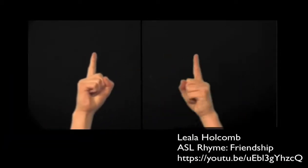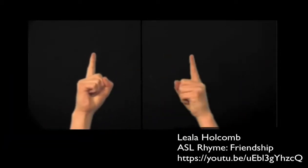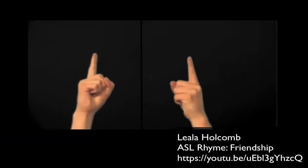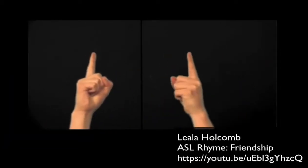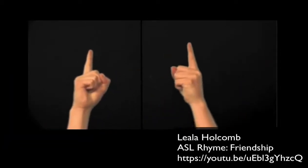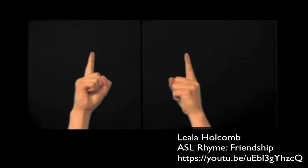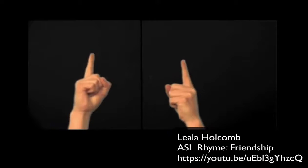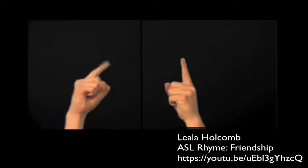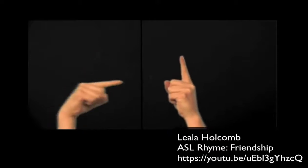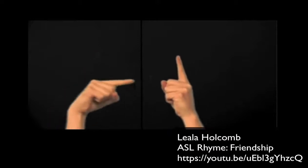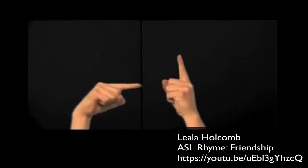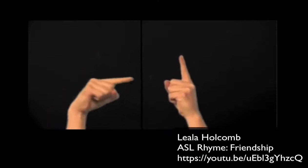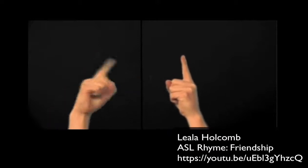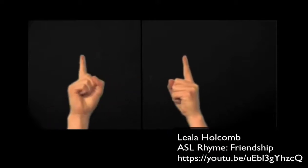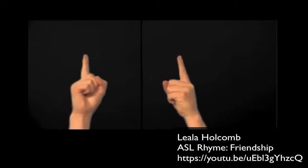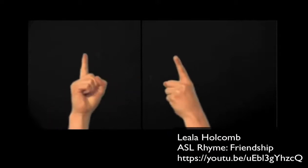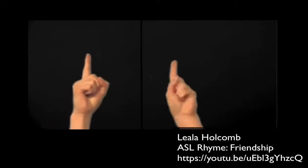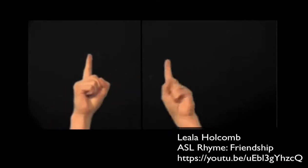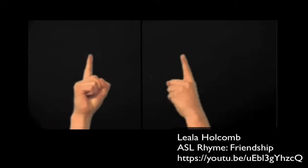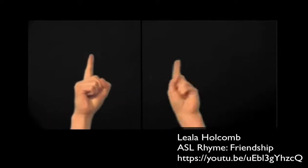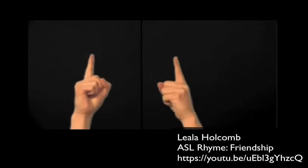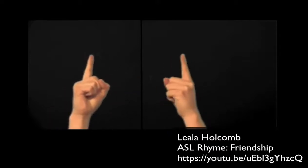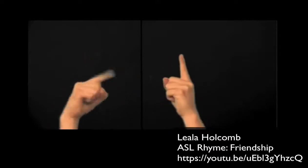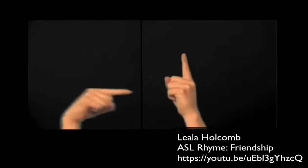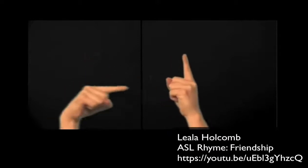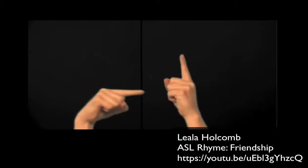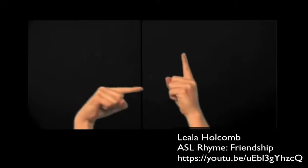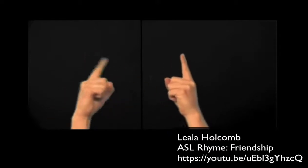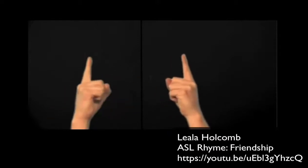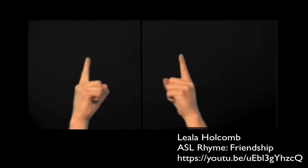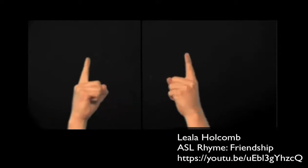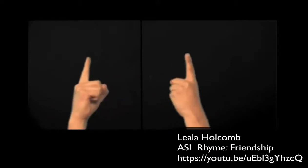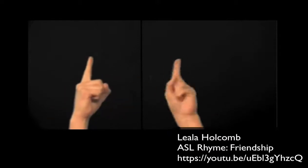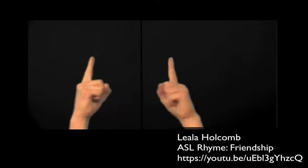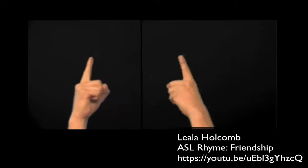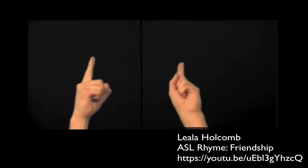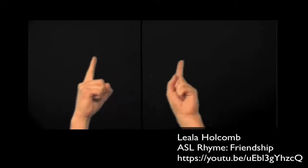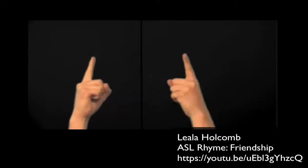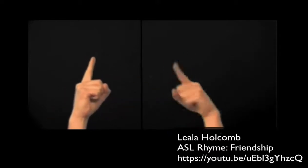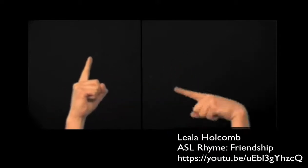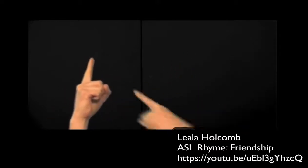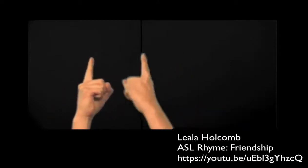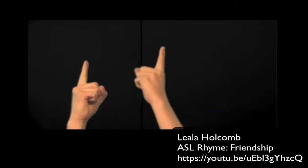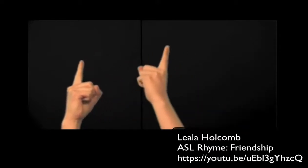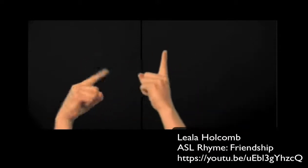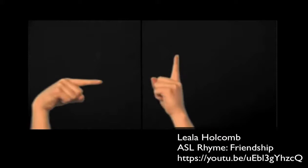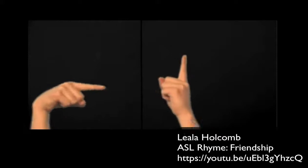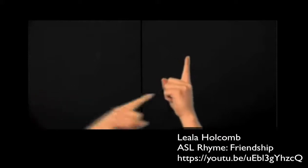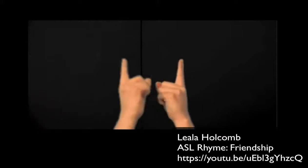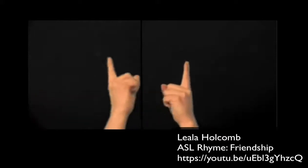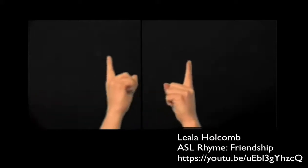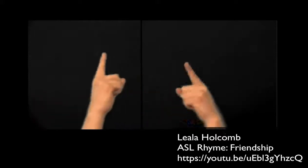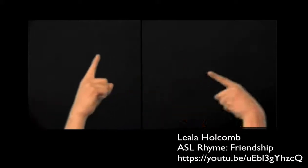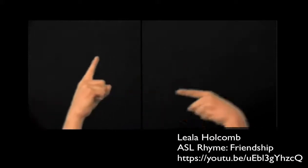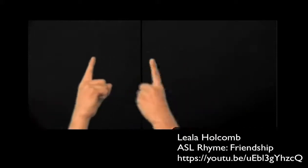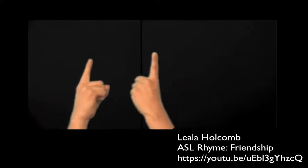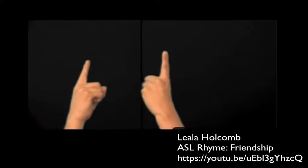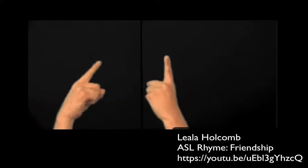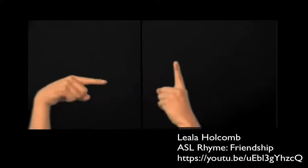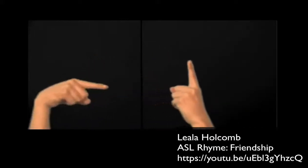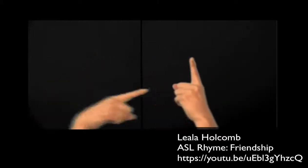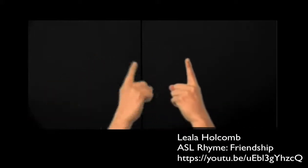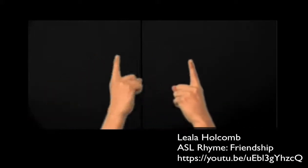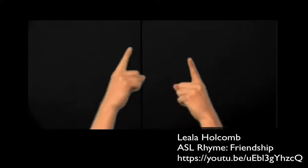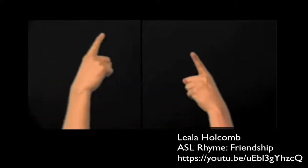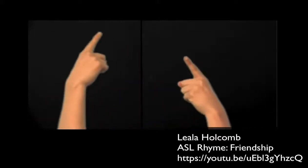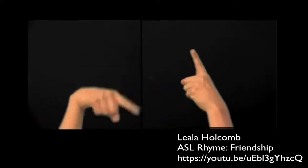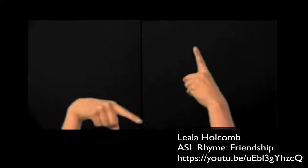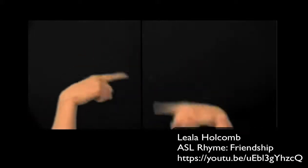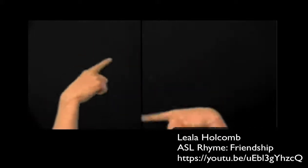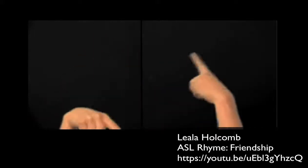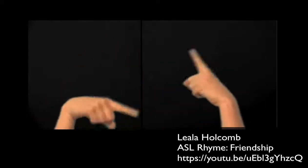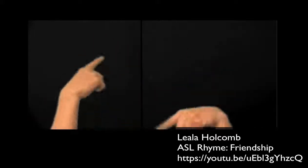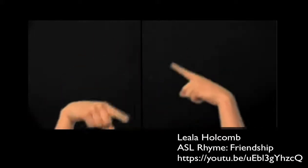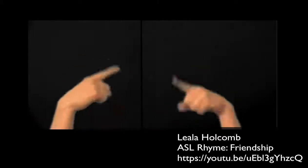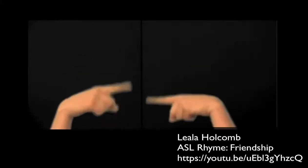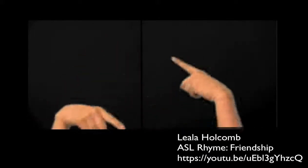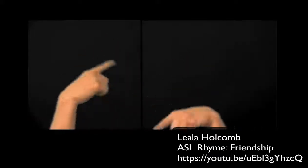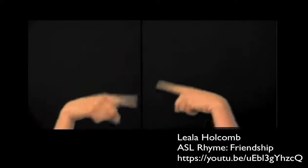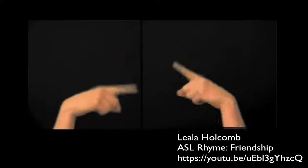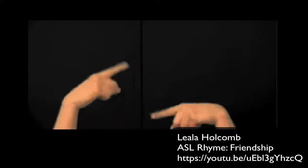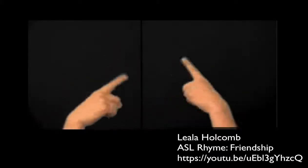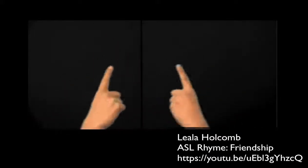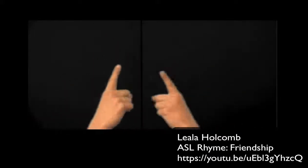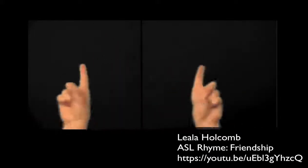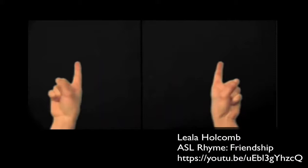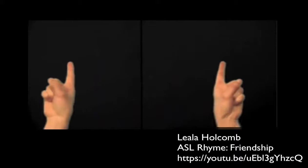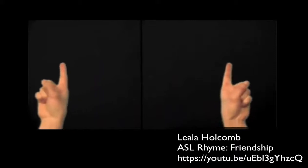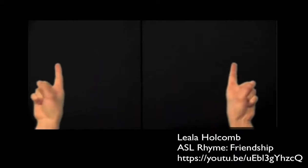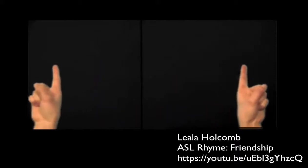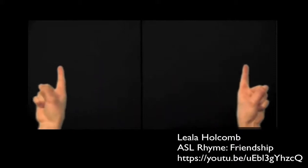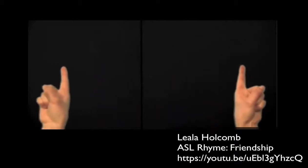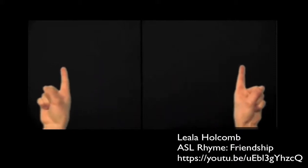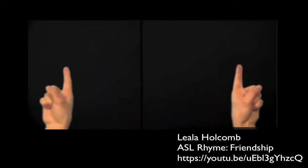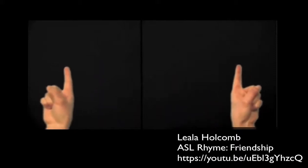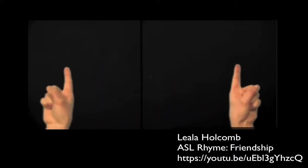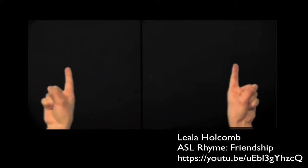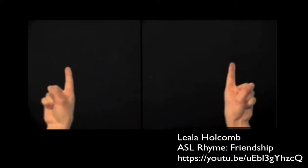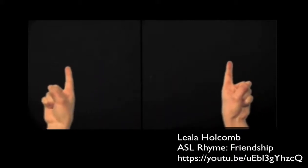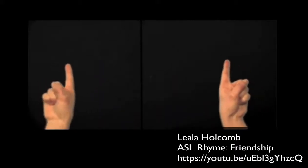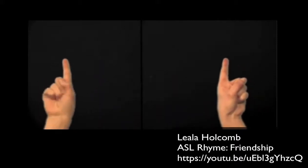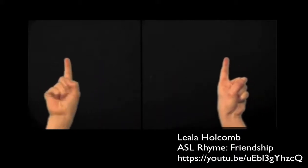it's two hands depicting an asl rhyme